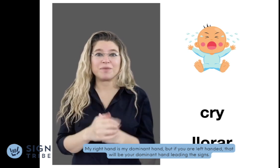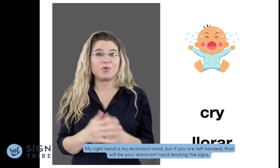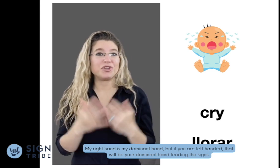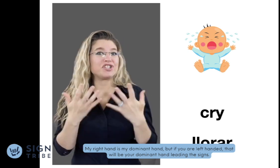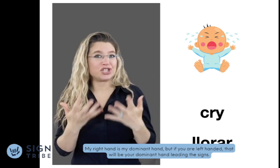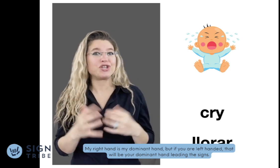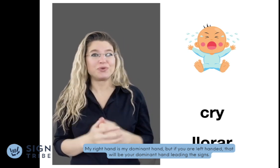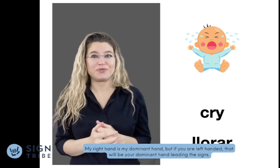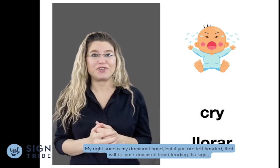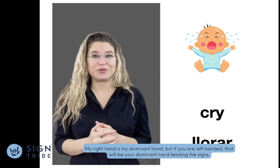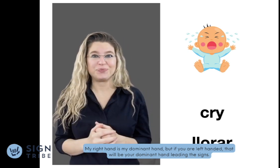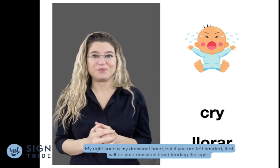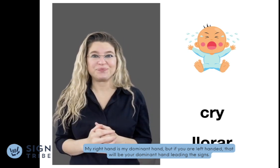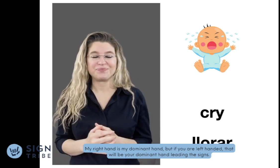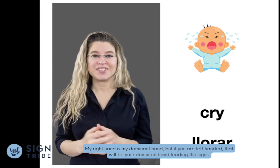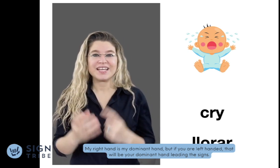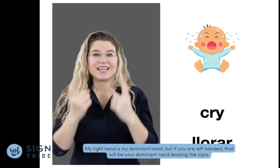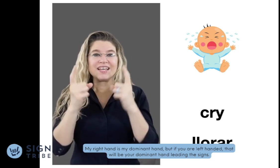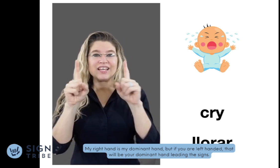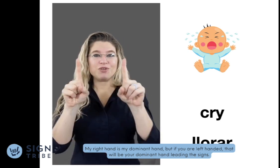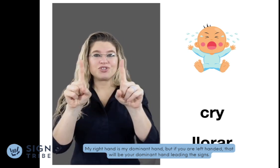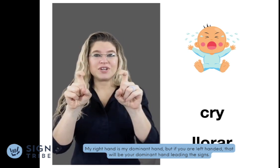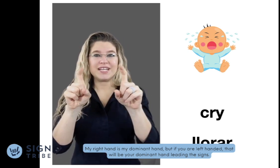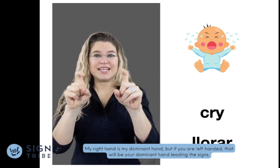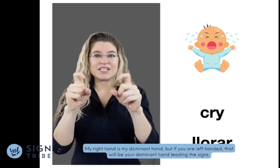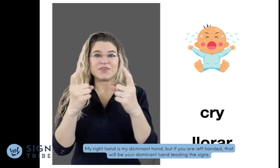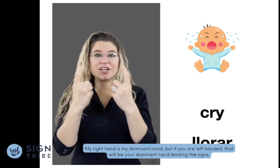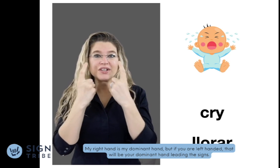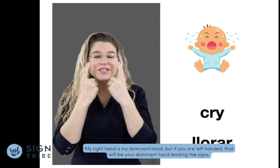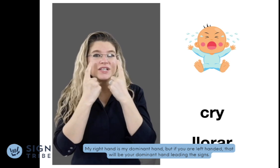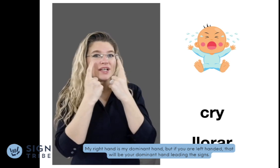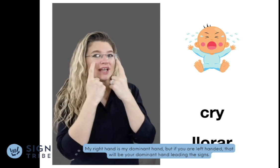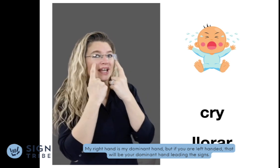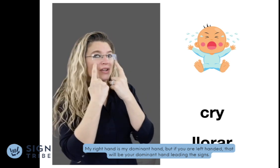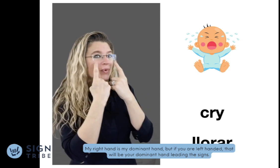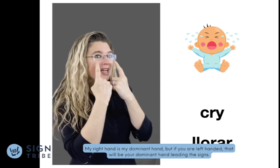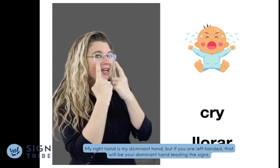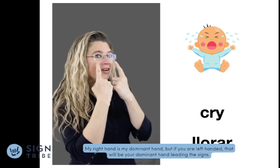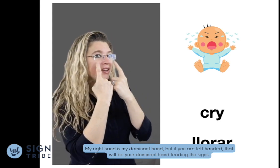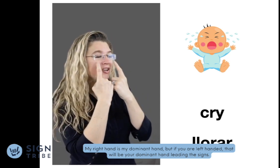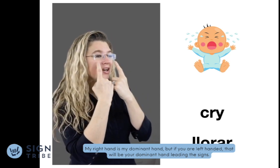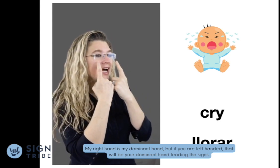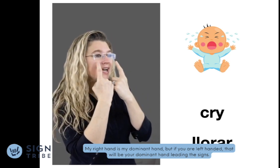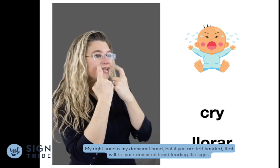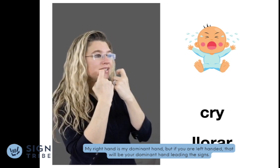going to show you a few. Use your index fingers and right here under your eyes,